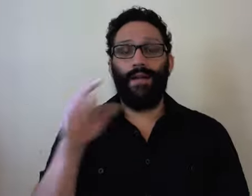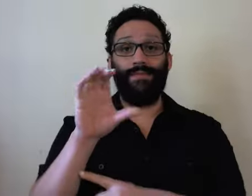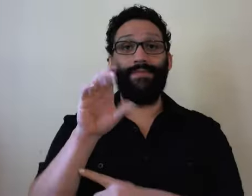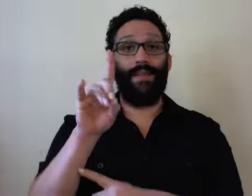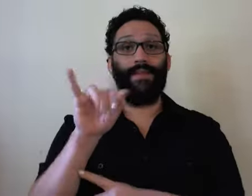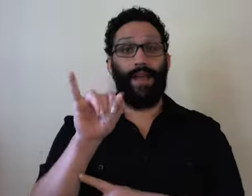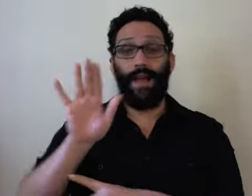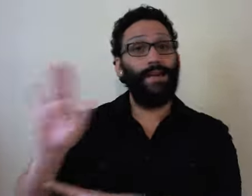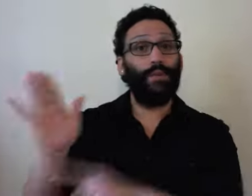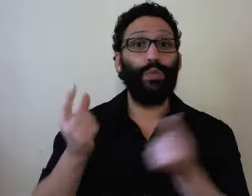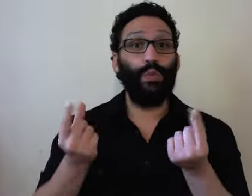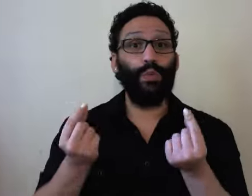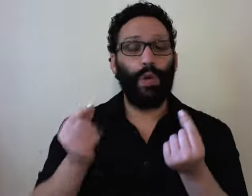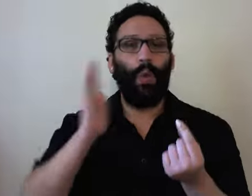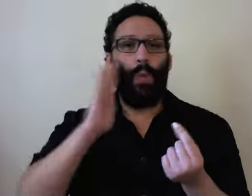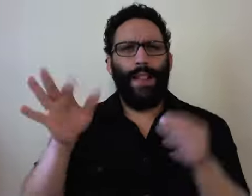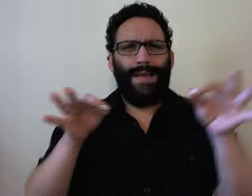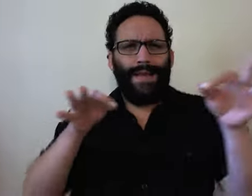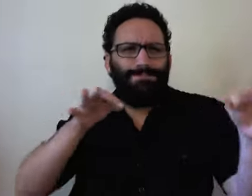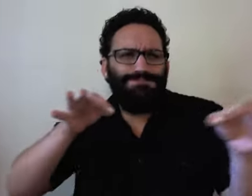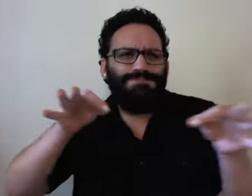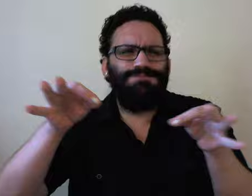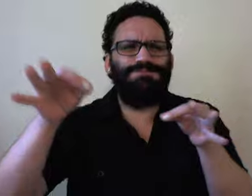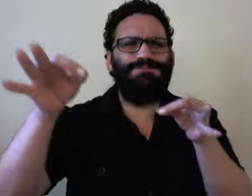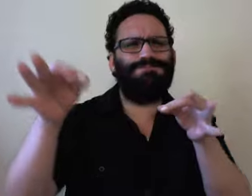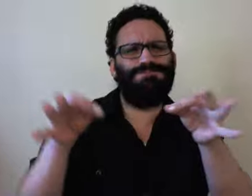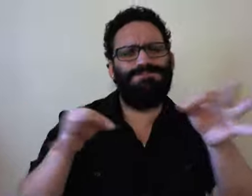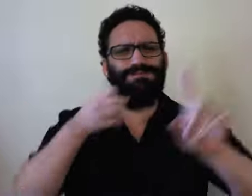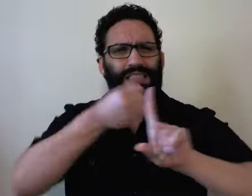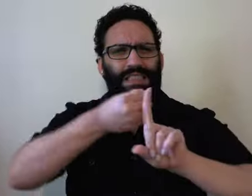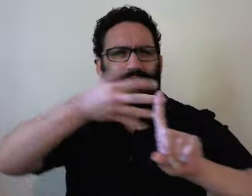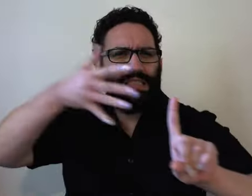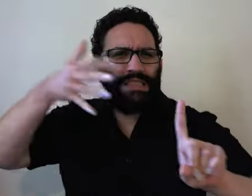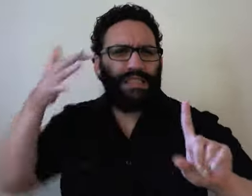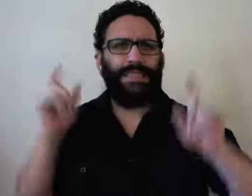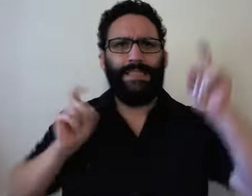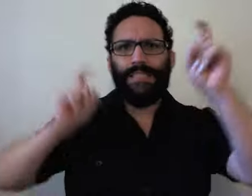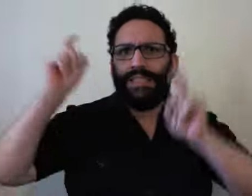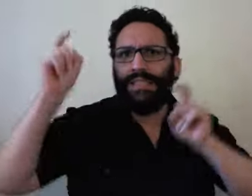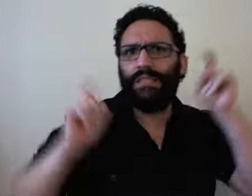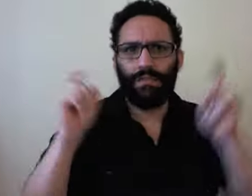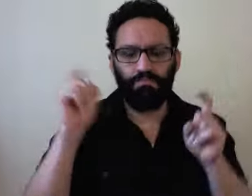How C/DIs work is that they clearly and thoroughly explain and expand on different concepts, including use of facial expressions.